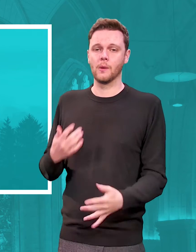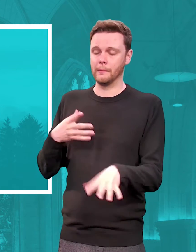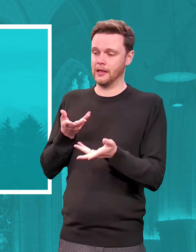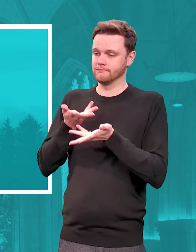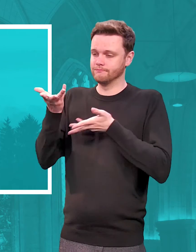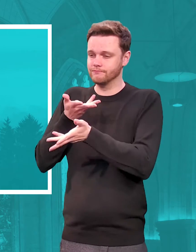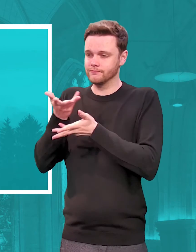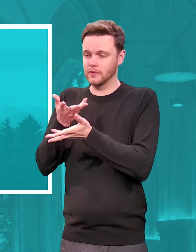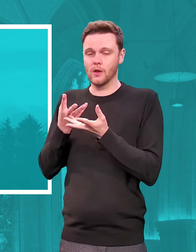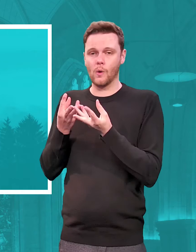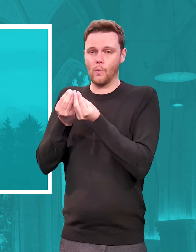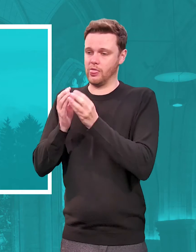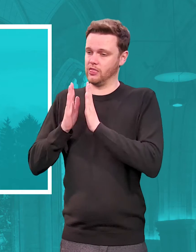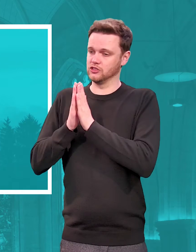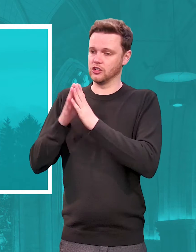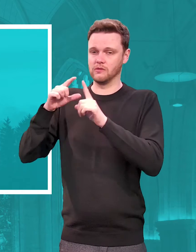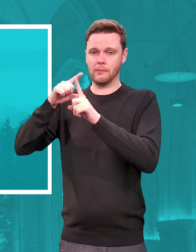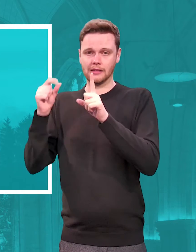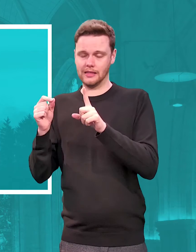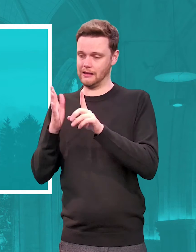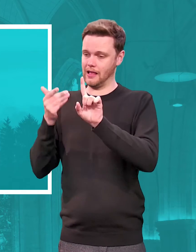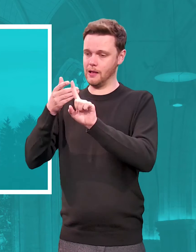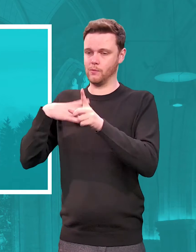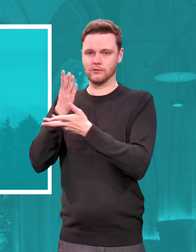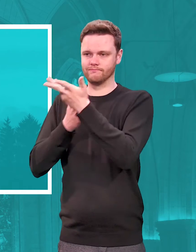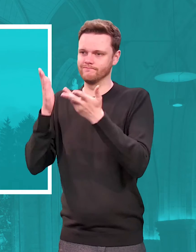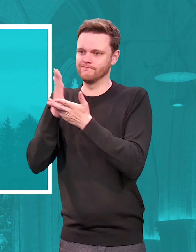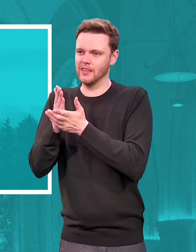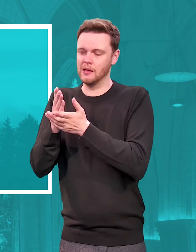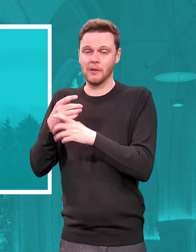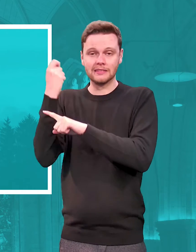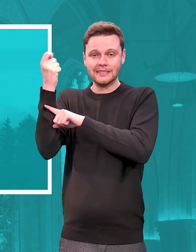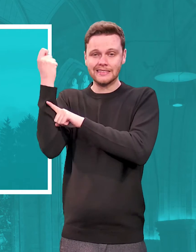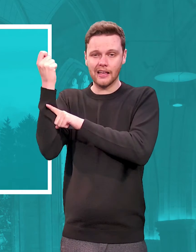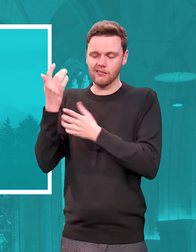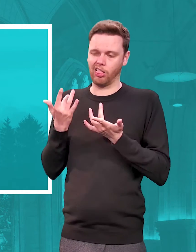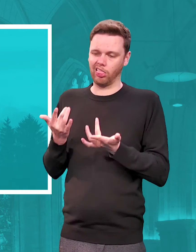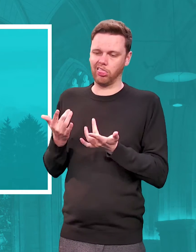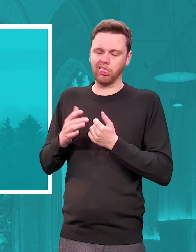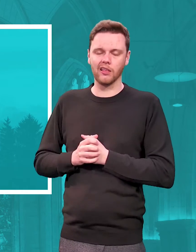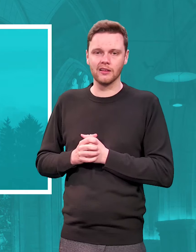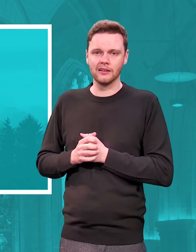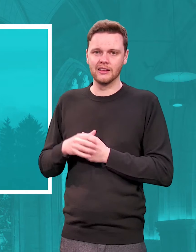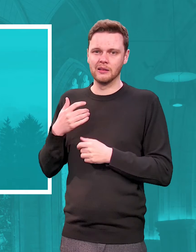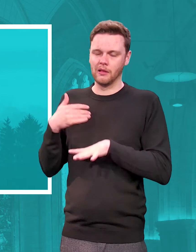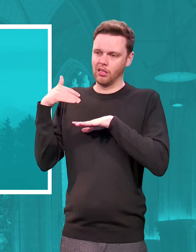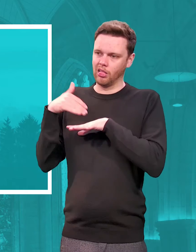over many years to establish this trust without much success. Hampering our efforts has been a long series of court cases